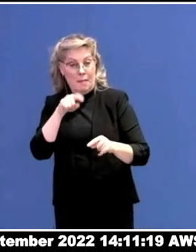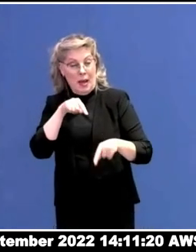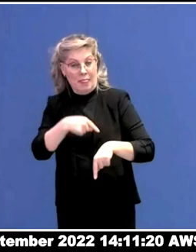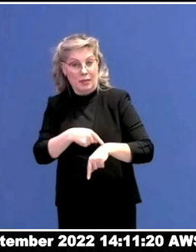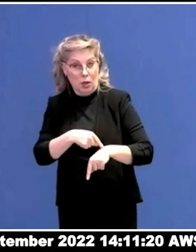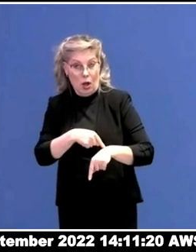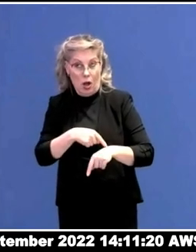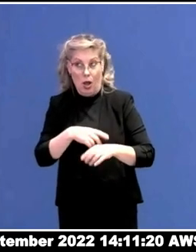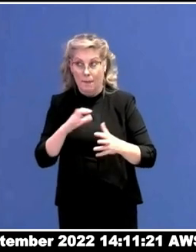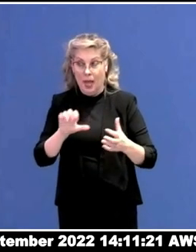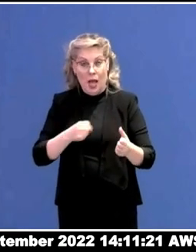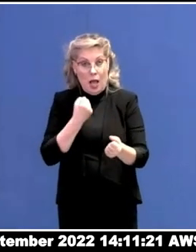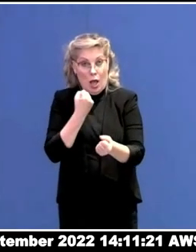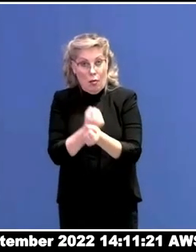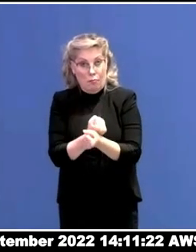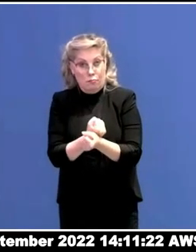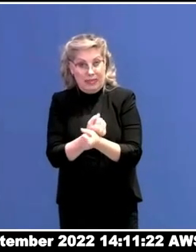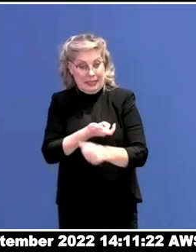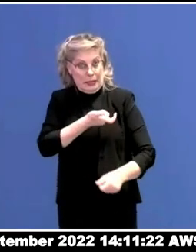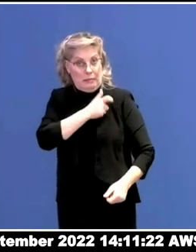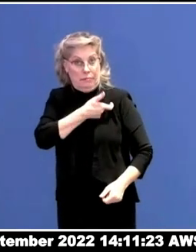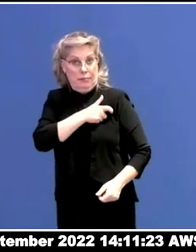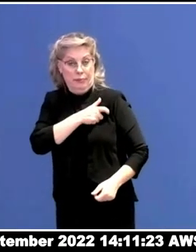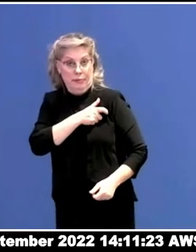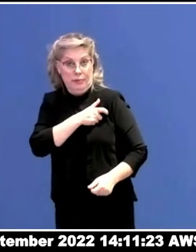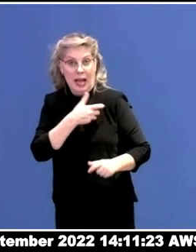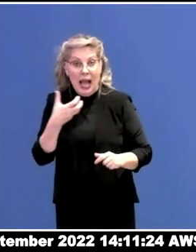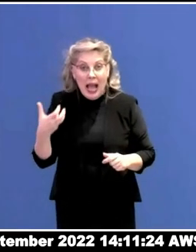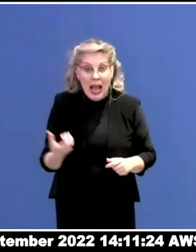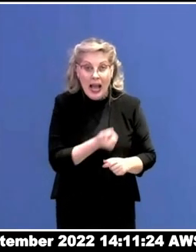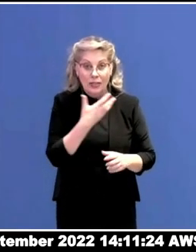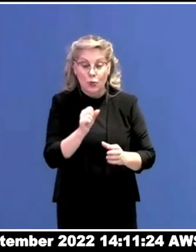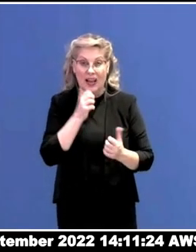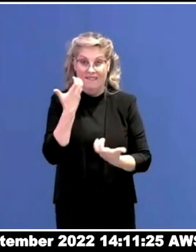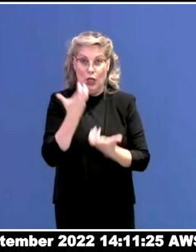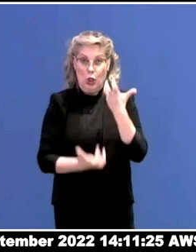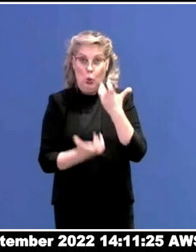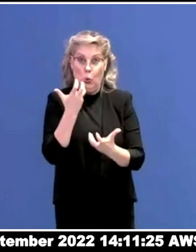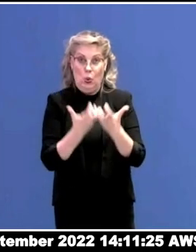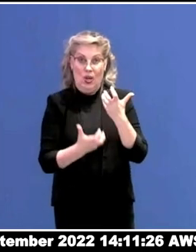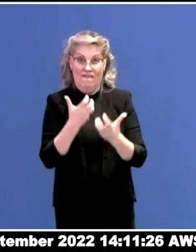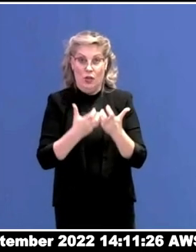So, there was a prison officer that started a university degree the same day - or the same year that I started my social work degree.